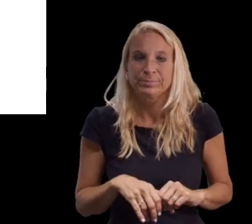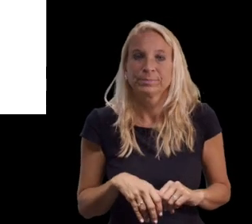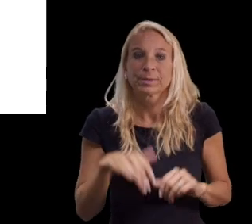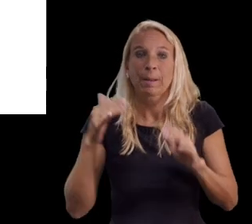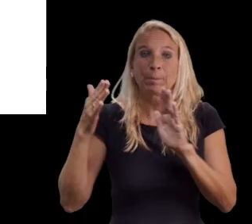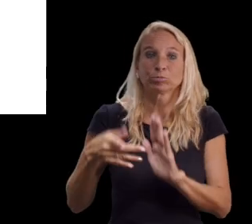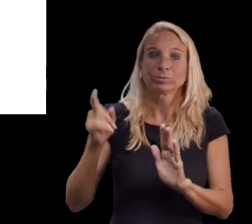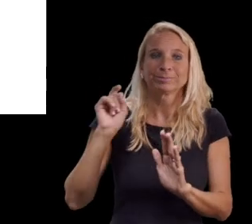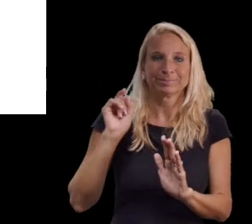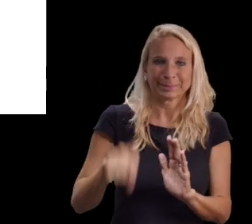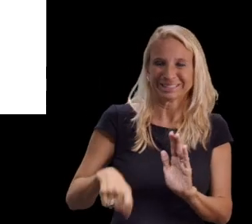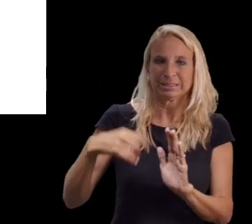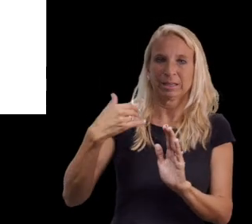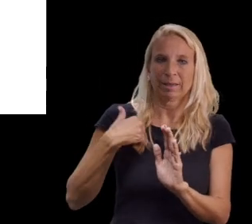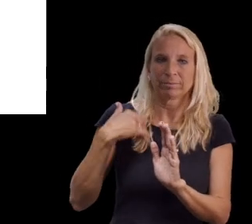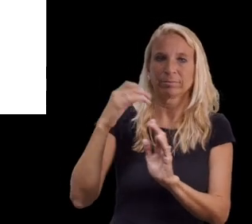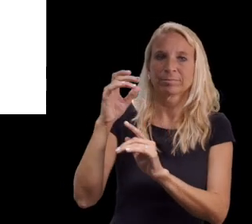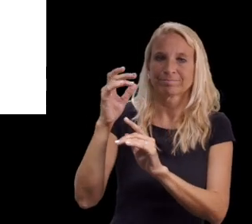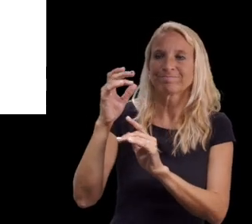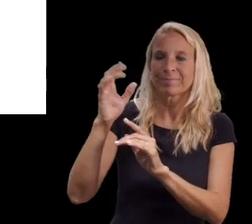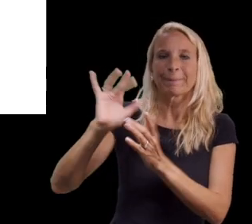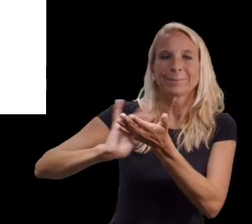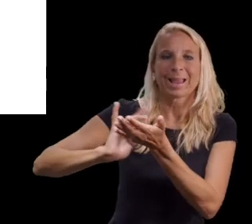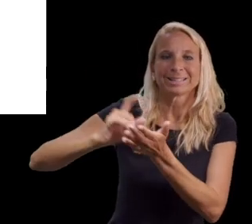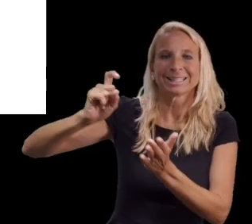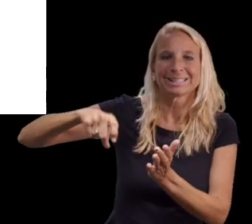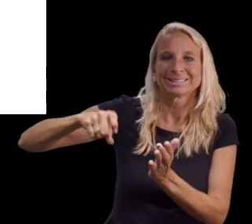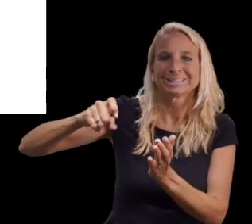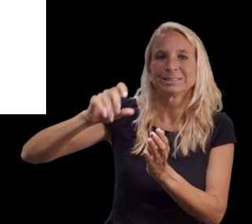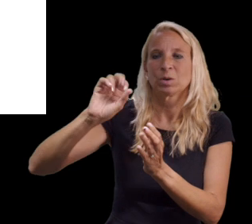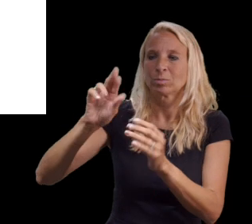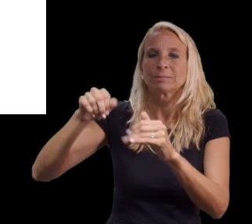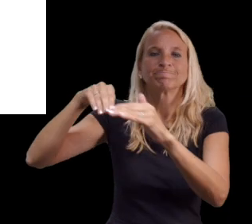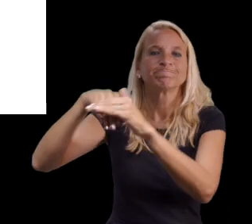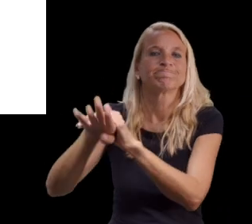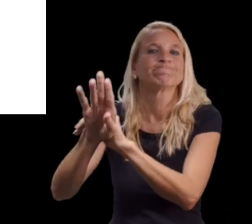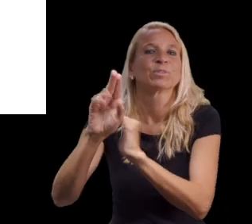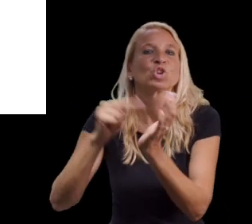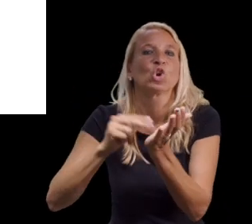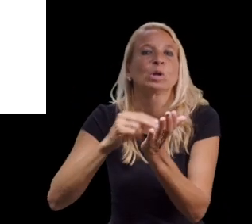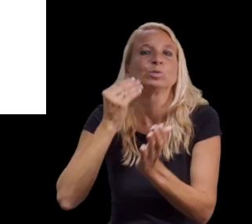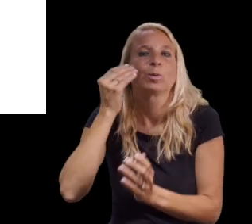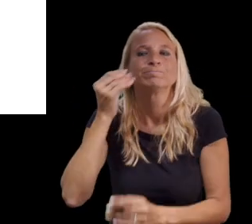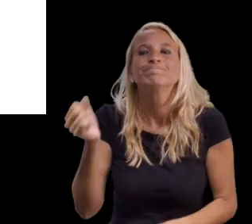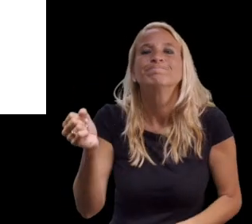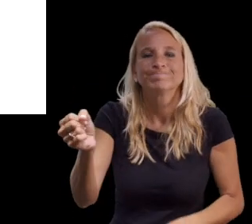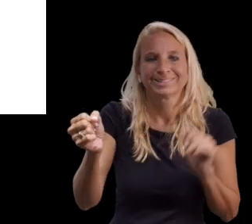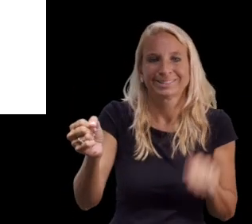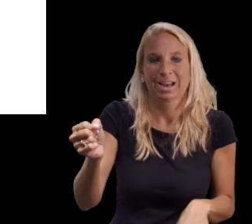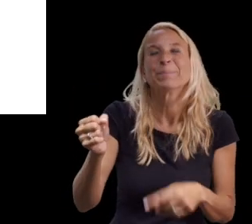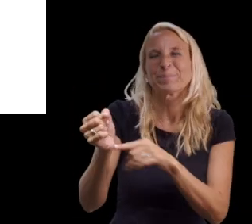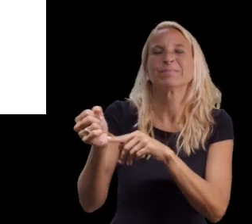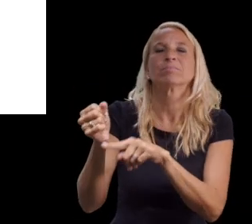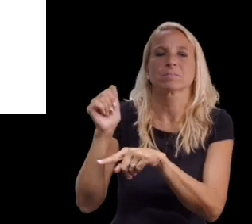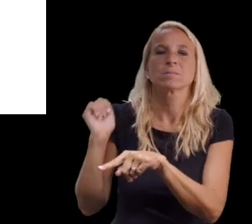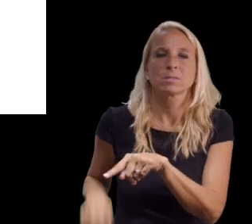A person must have eligibility or medical necessity in a nursing facility.